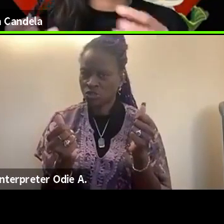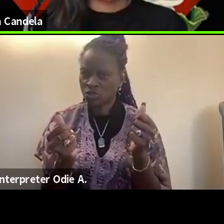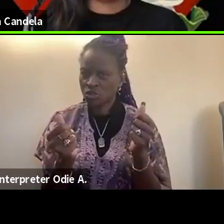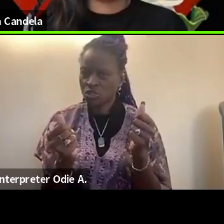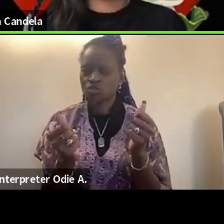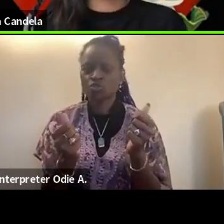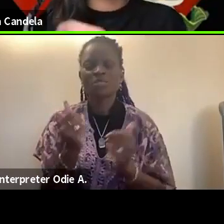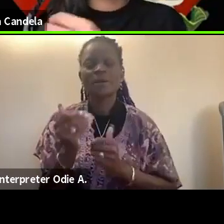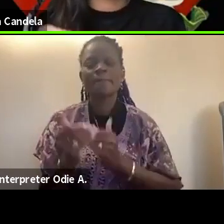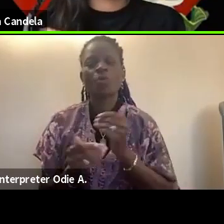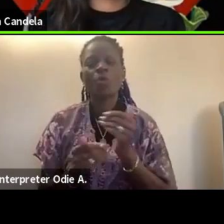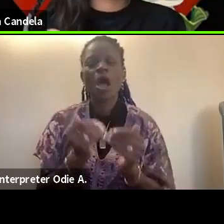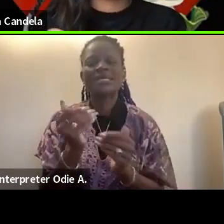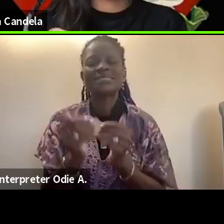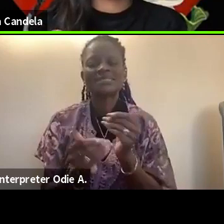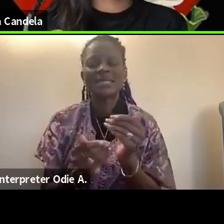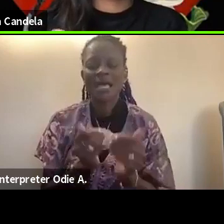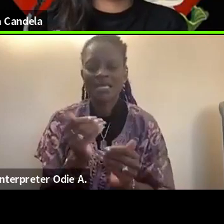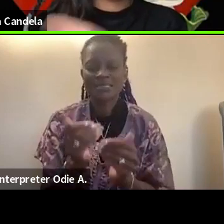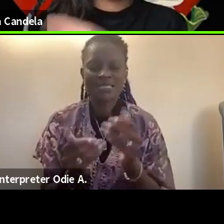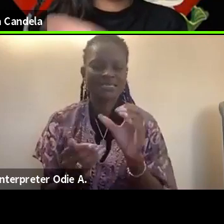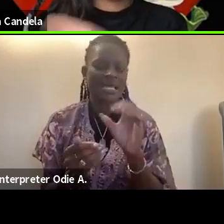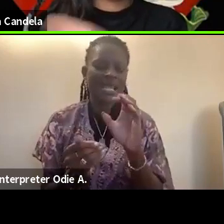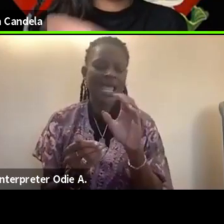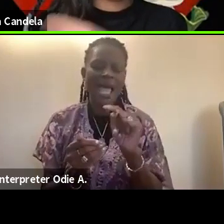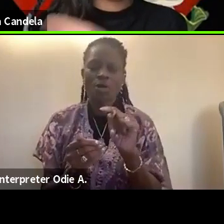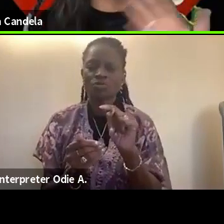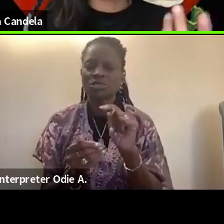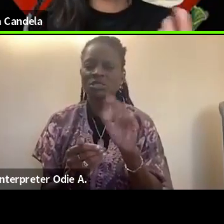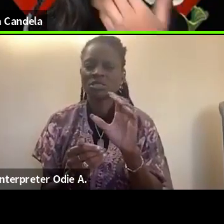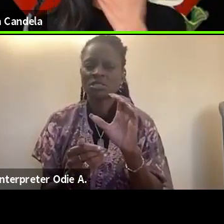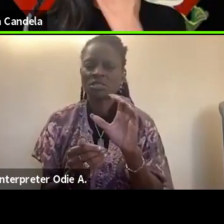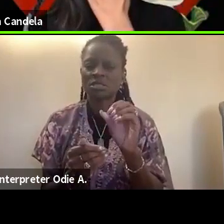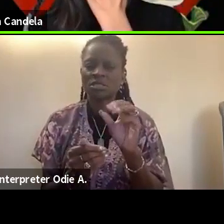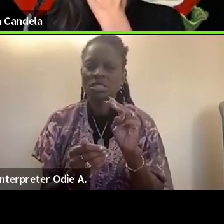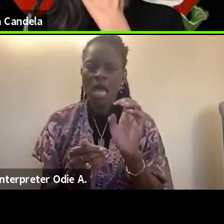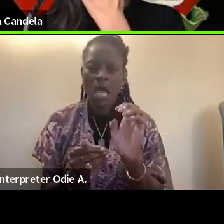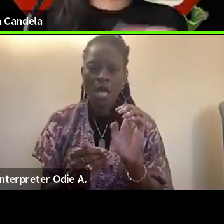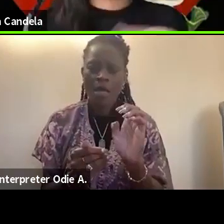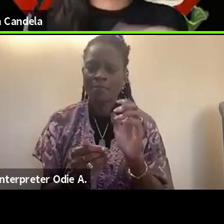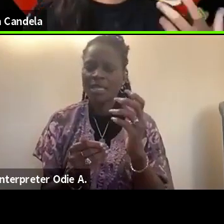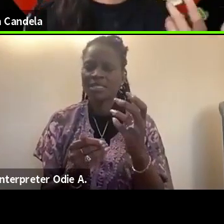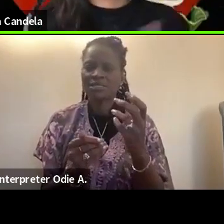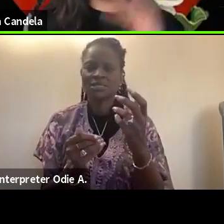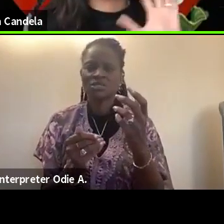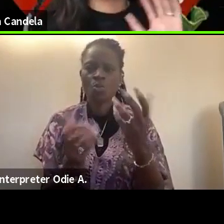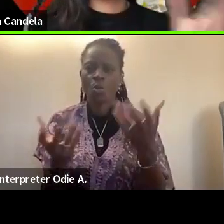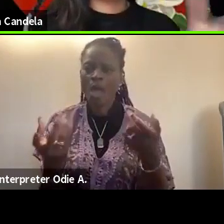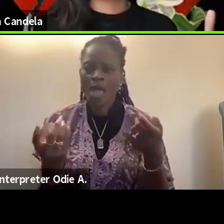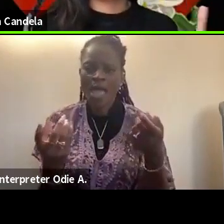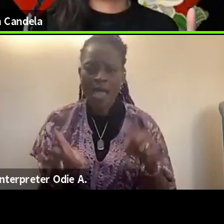It's an outcome, and it is a lot more than in one single handed approach. Right.